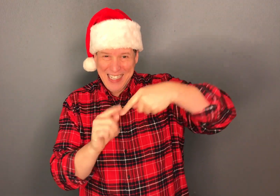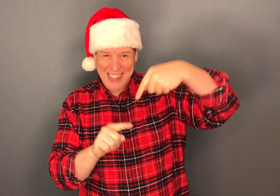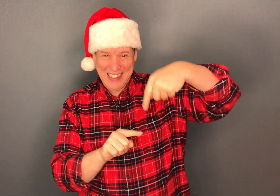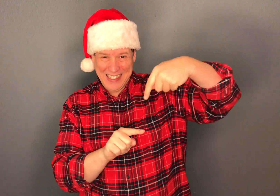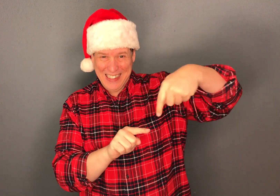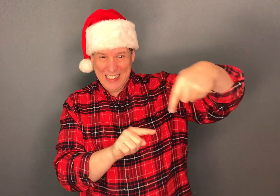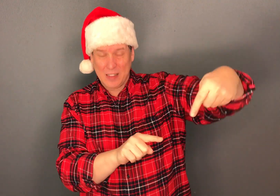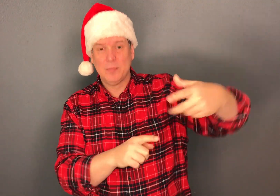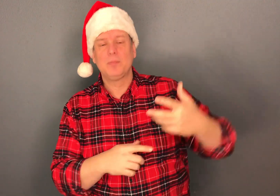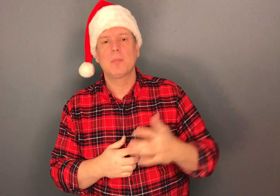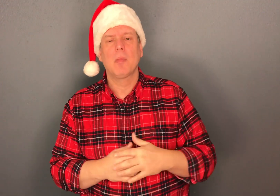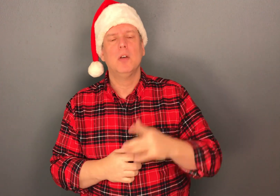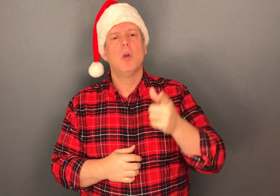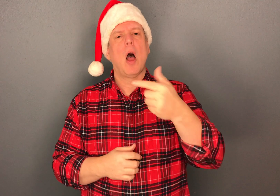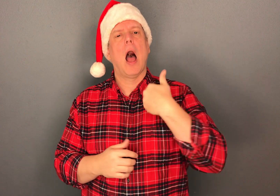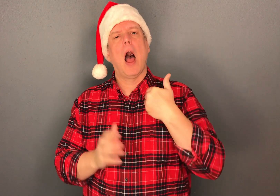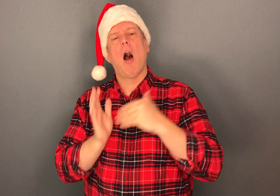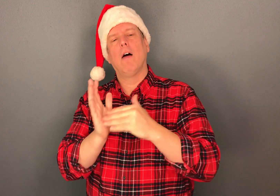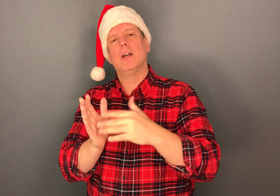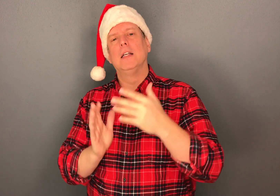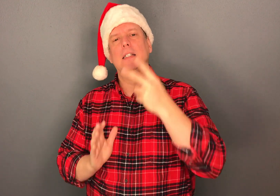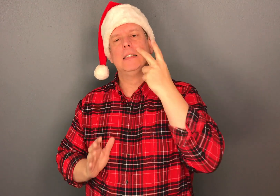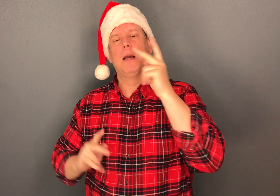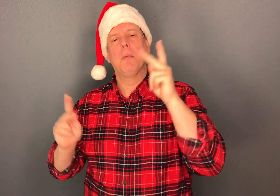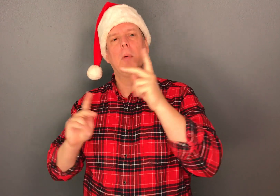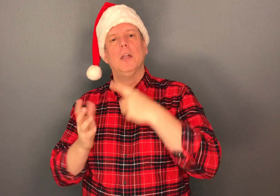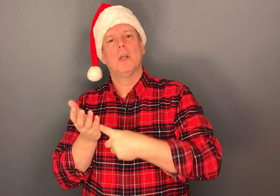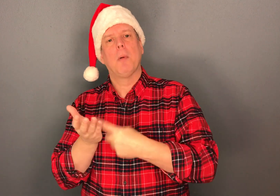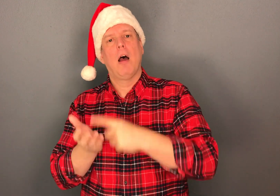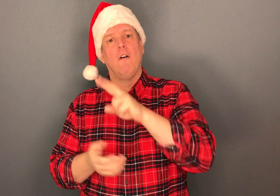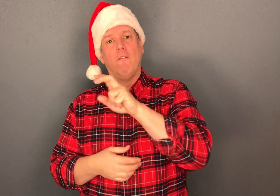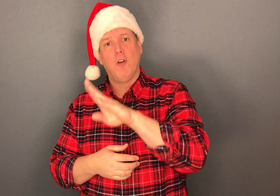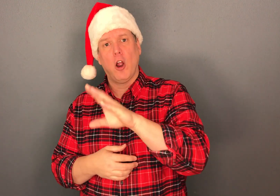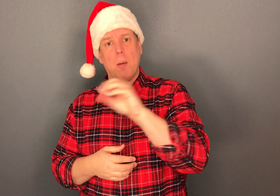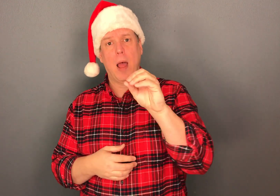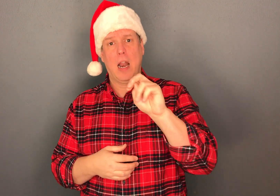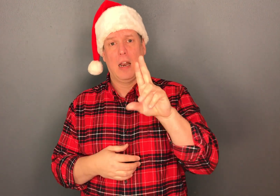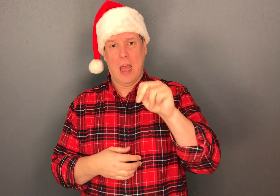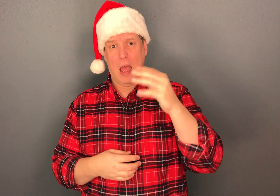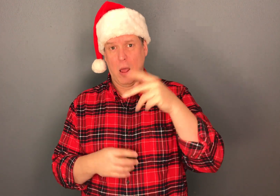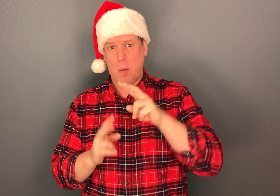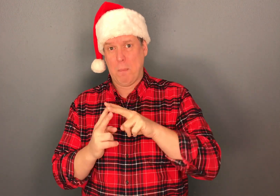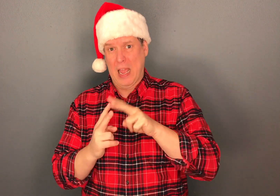understand what this means when they're learning ASL. I've heard